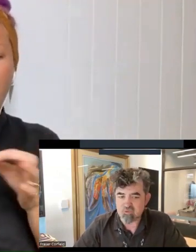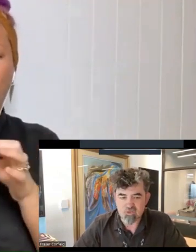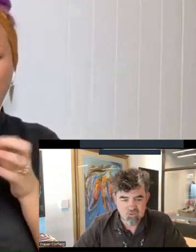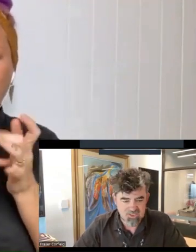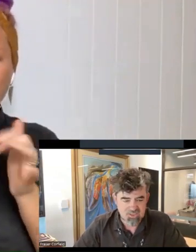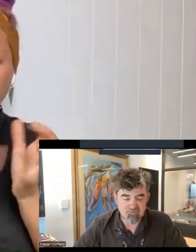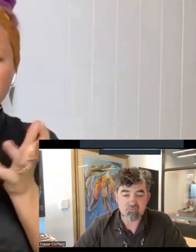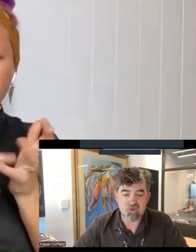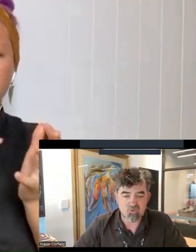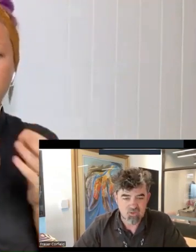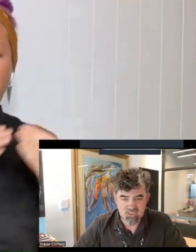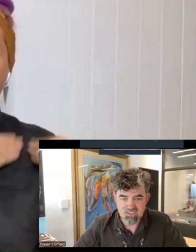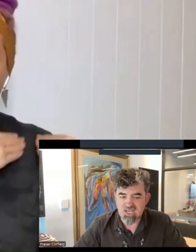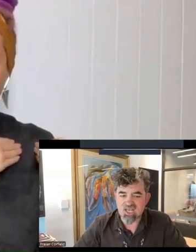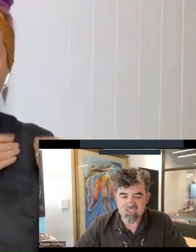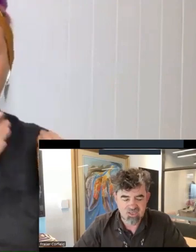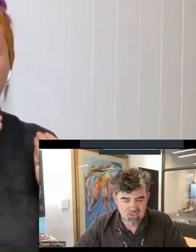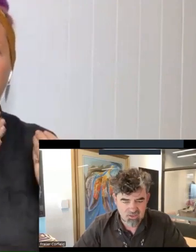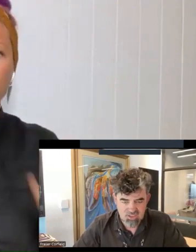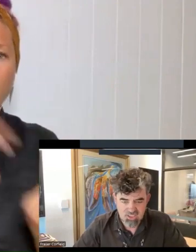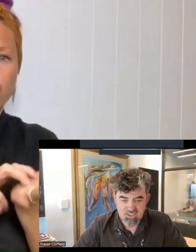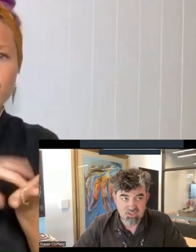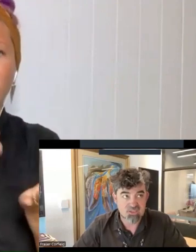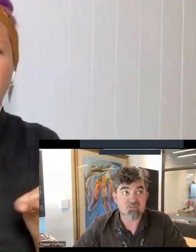from contracting, from recruiting, to HR negotiations